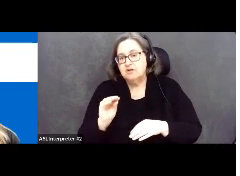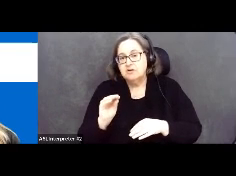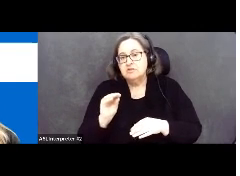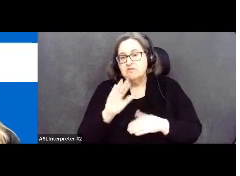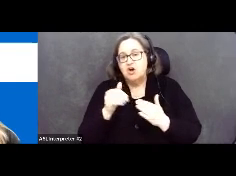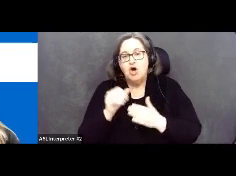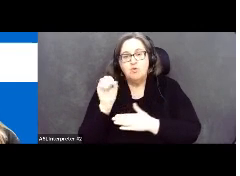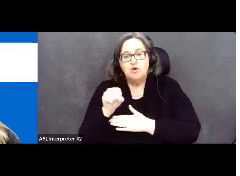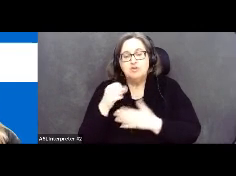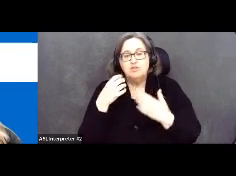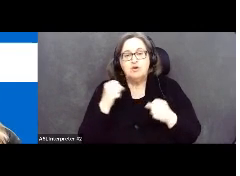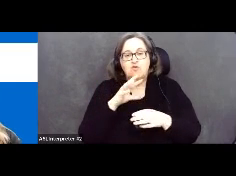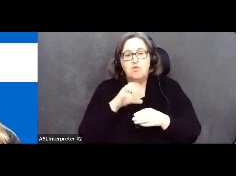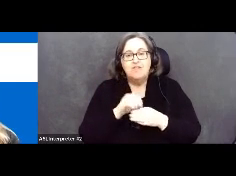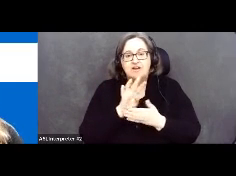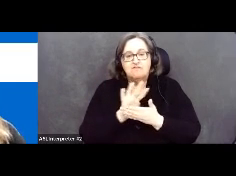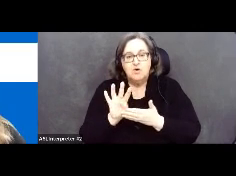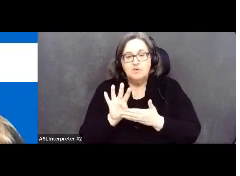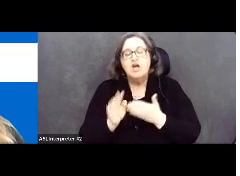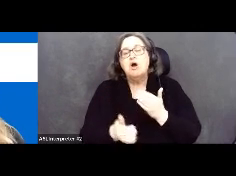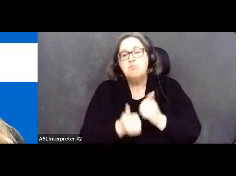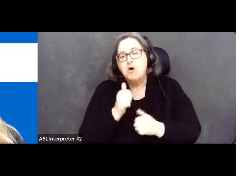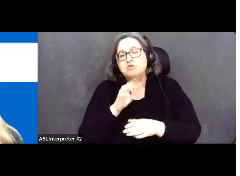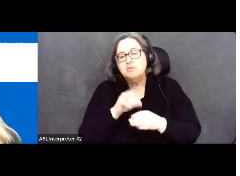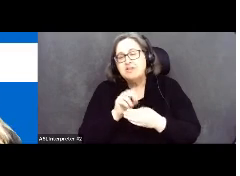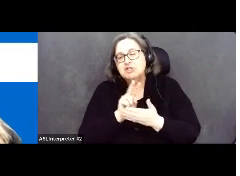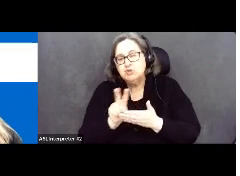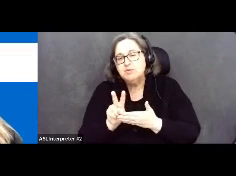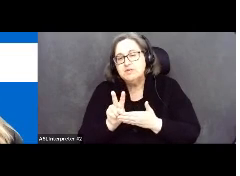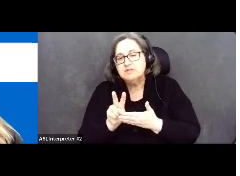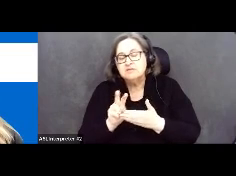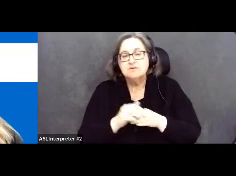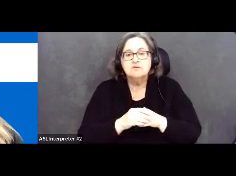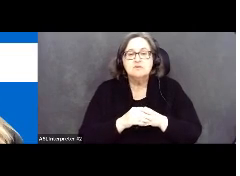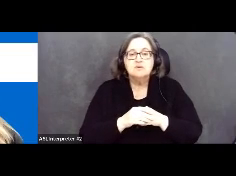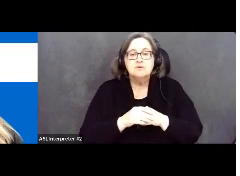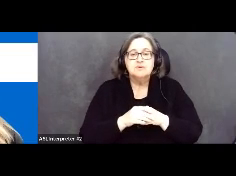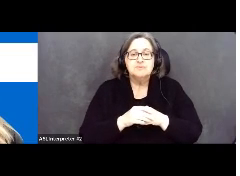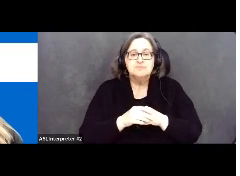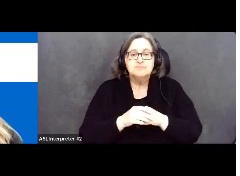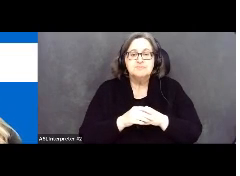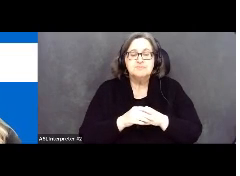Those students recover within about four weeks. Most within about two weeks. So by the time the